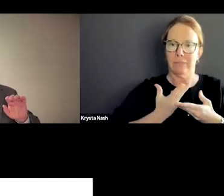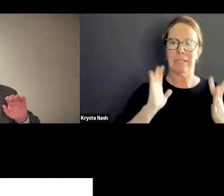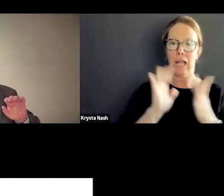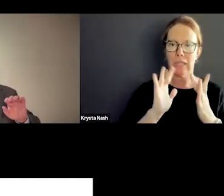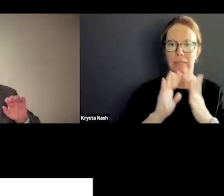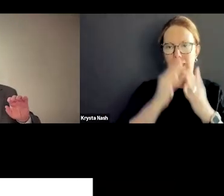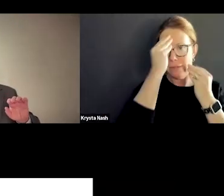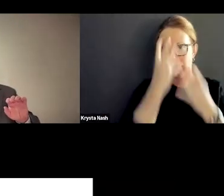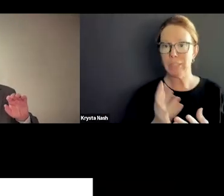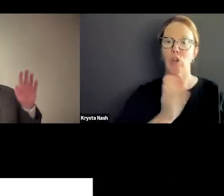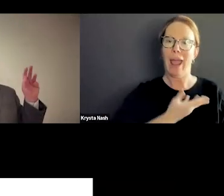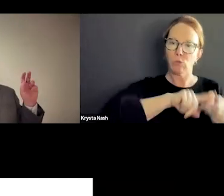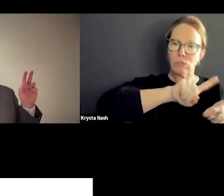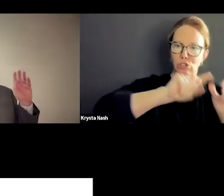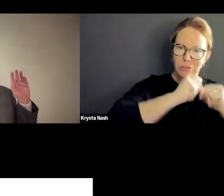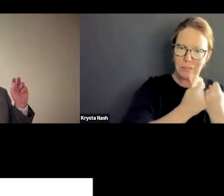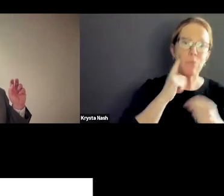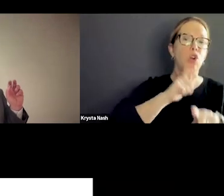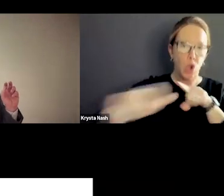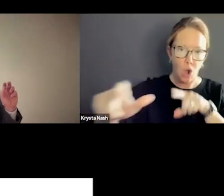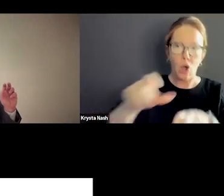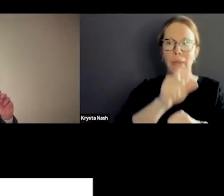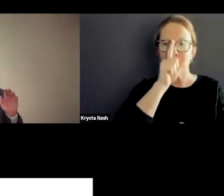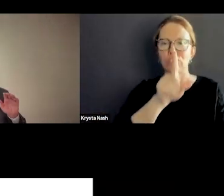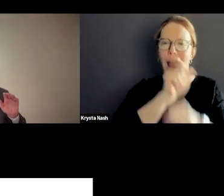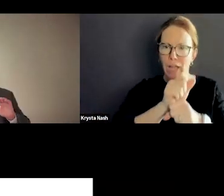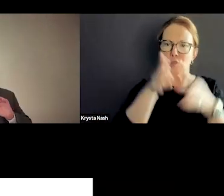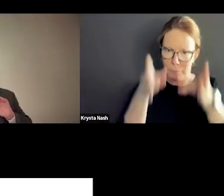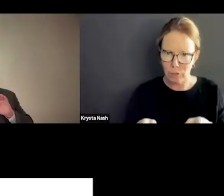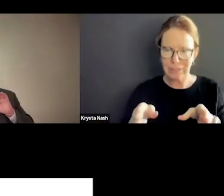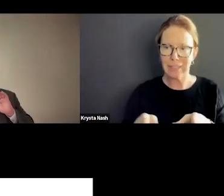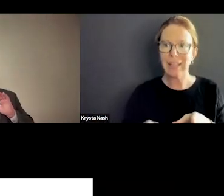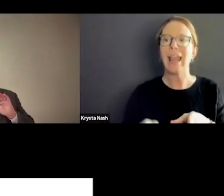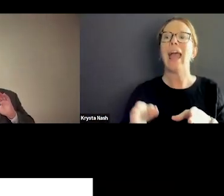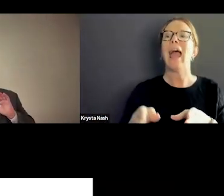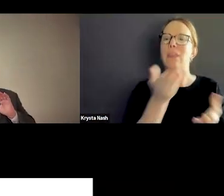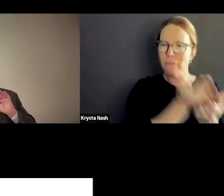Our research team would call them and verify they were a real person, and we verified a number. We had over